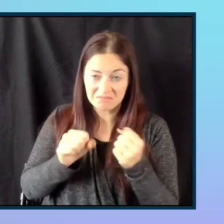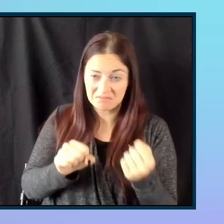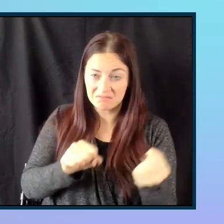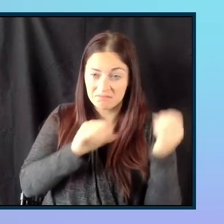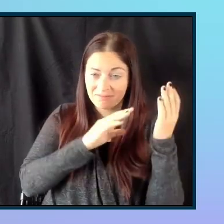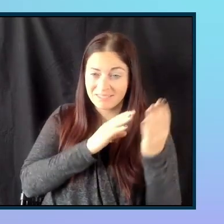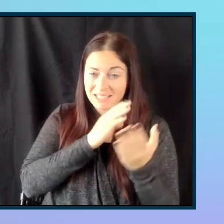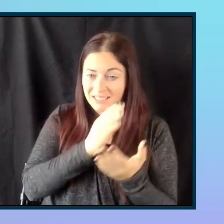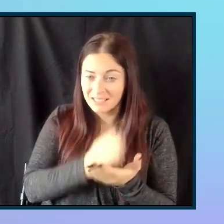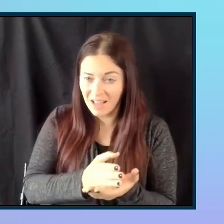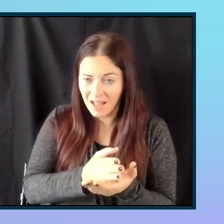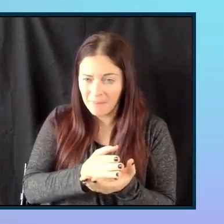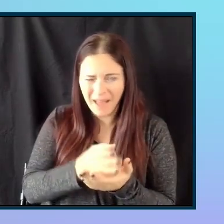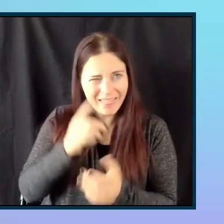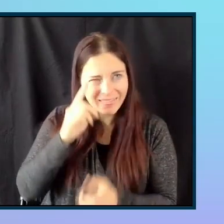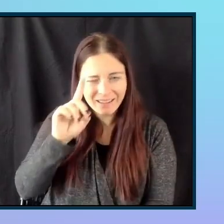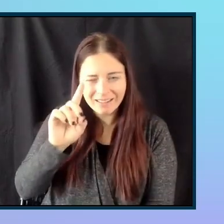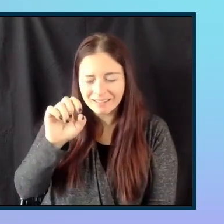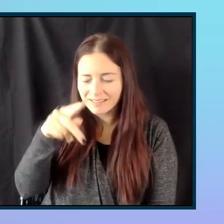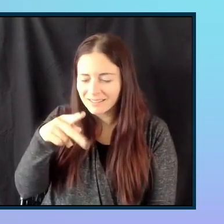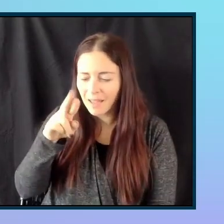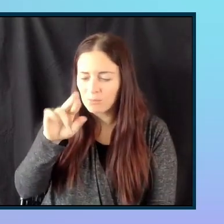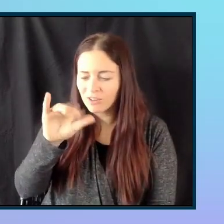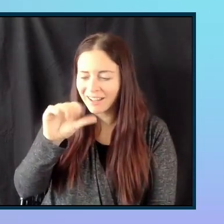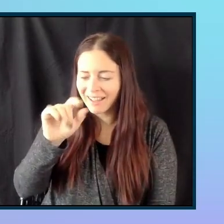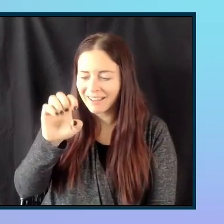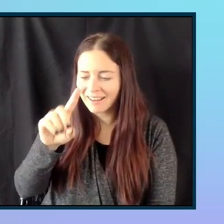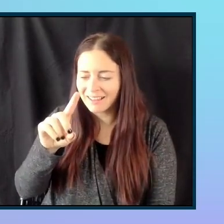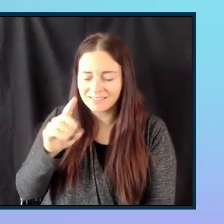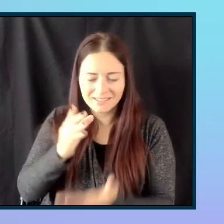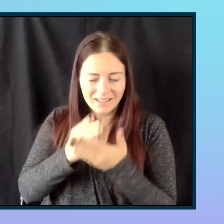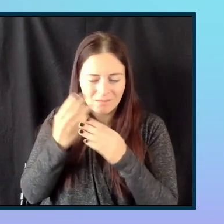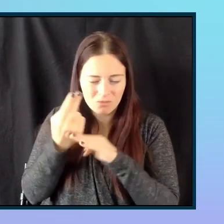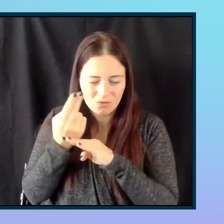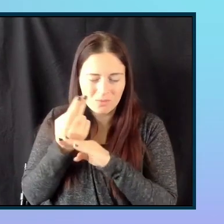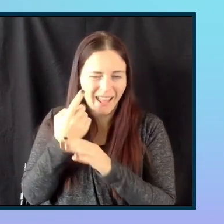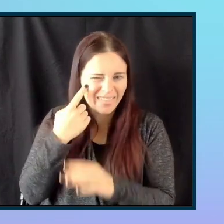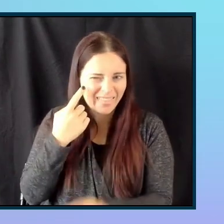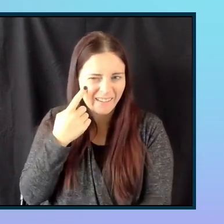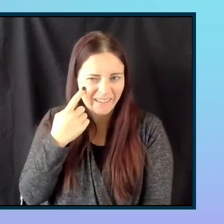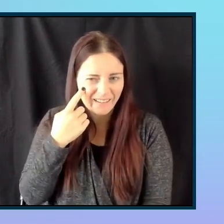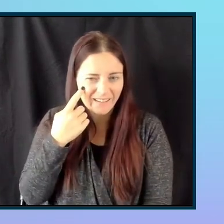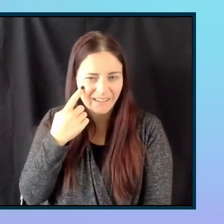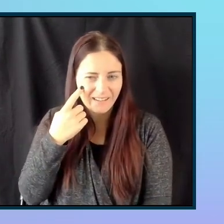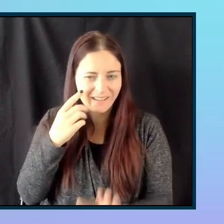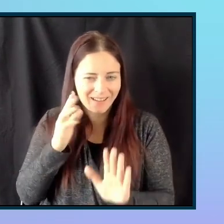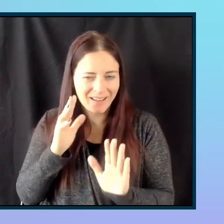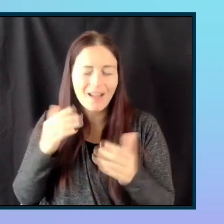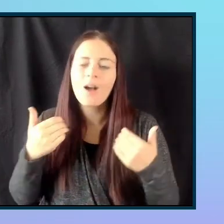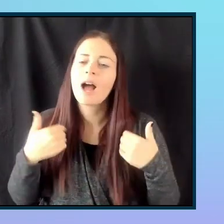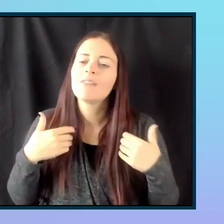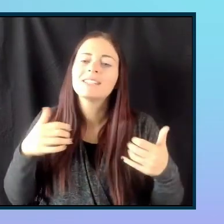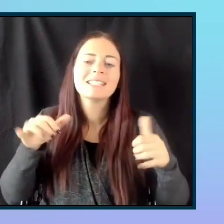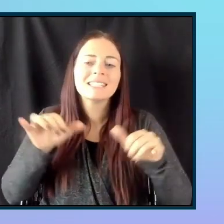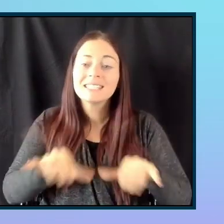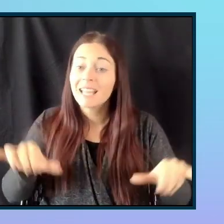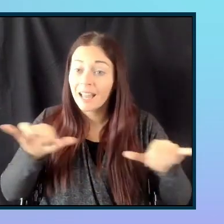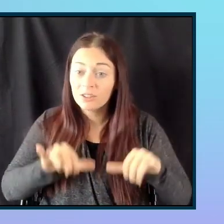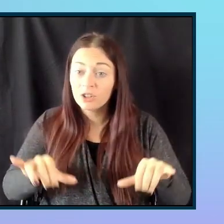I think it was deprecated. Great, thanks Wilco. Standards are there for a long time. Great.